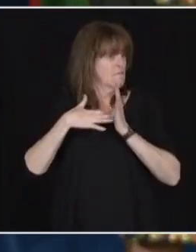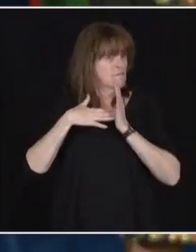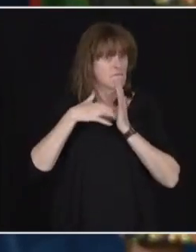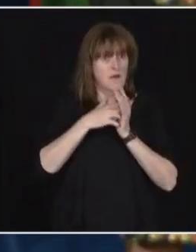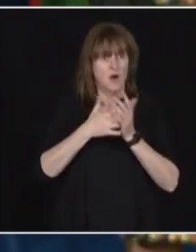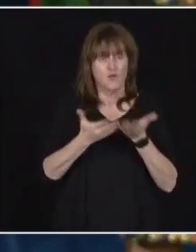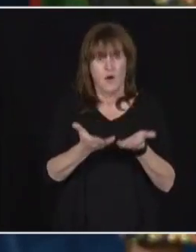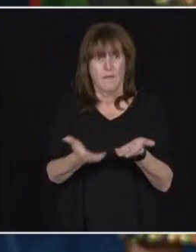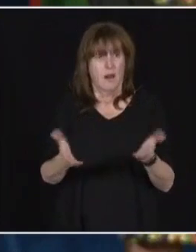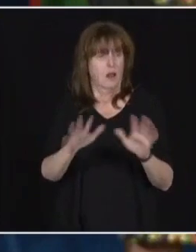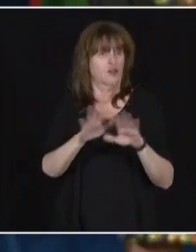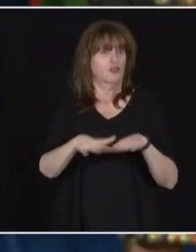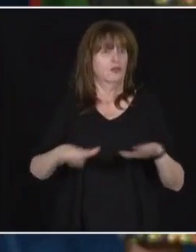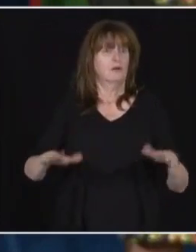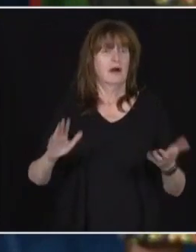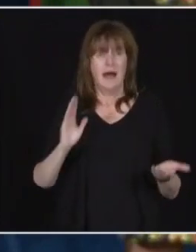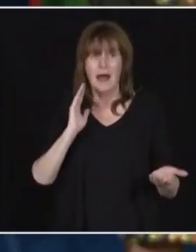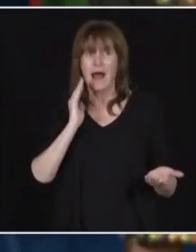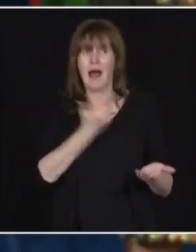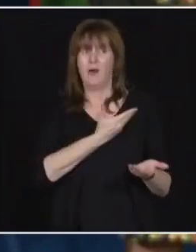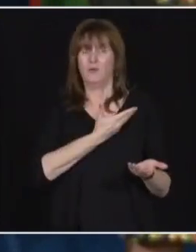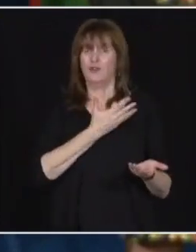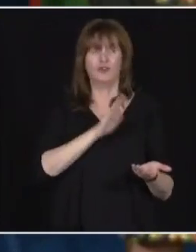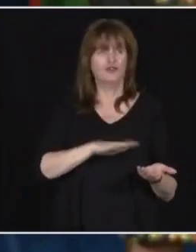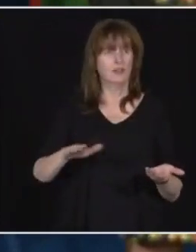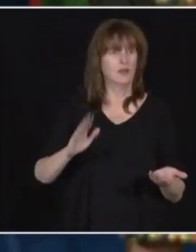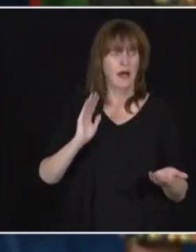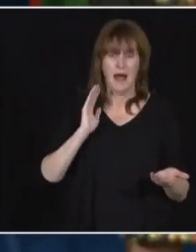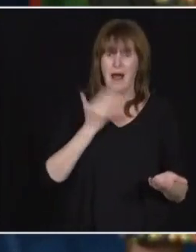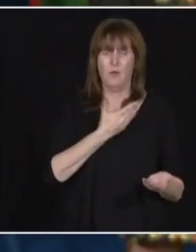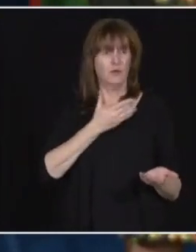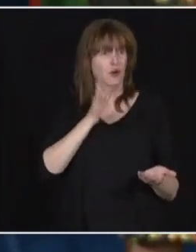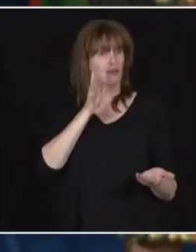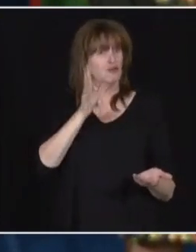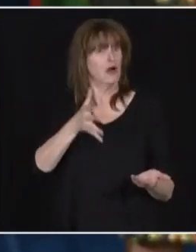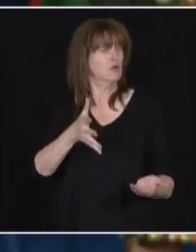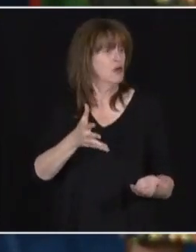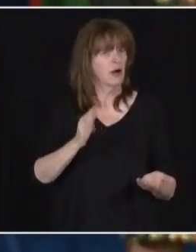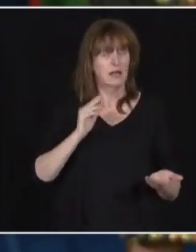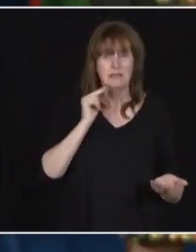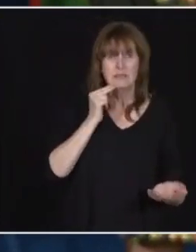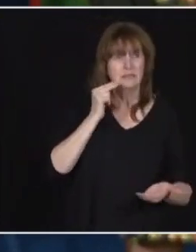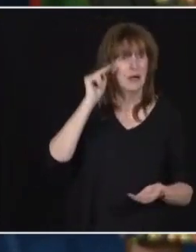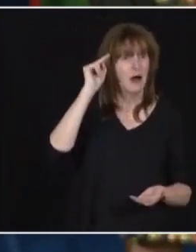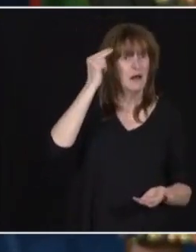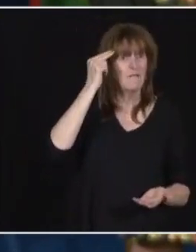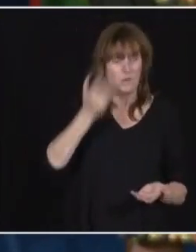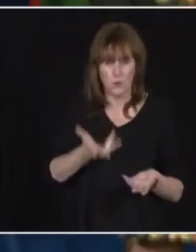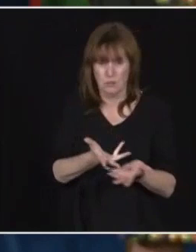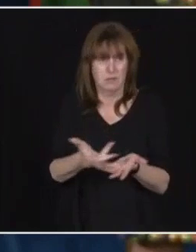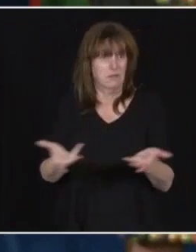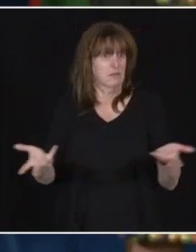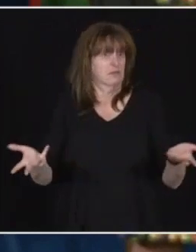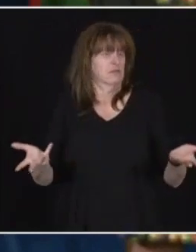takes for the safety of our people. Our kids come first. These are vulnerable segments of our population.